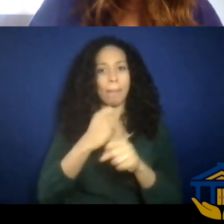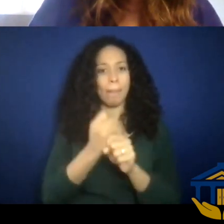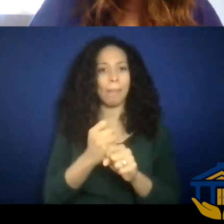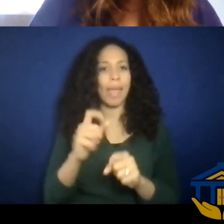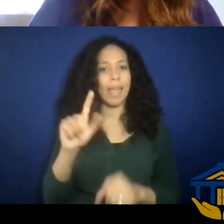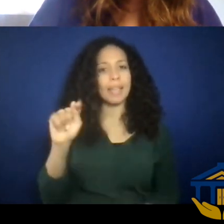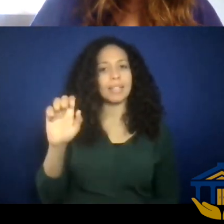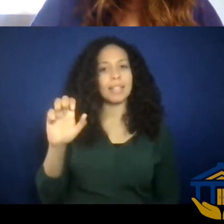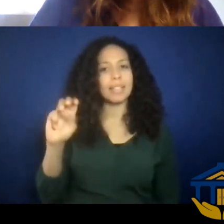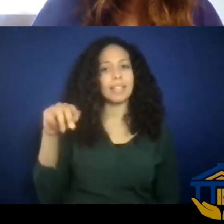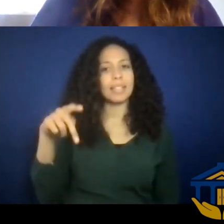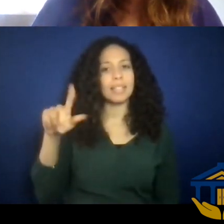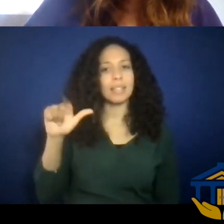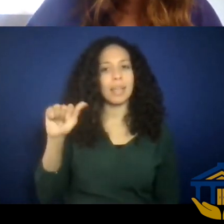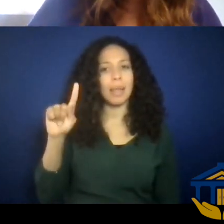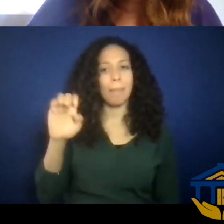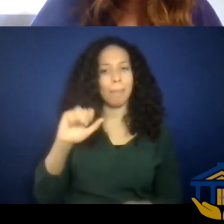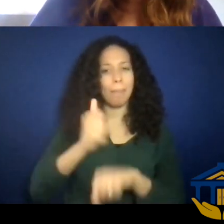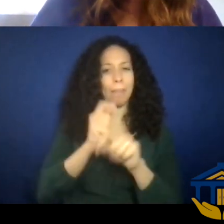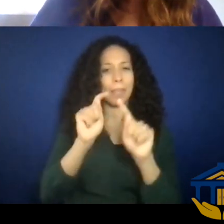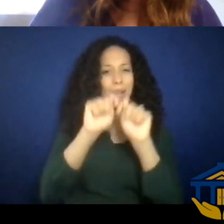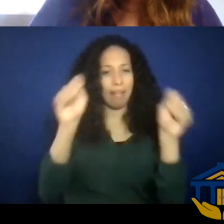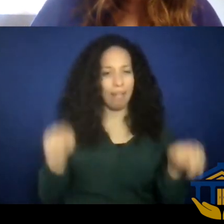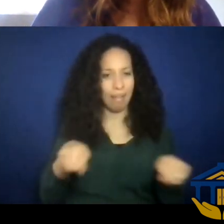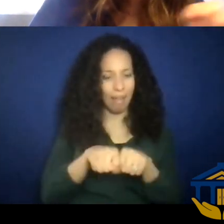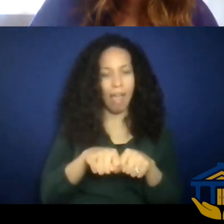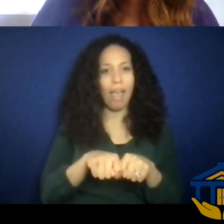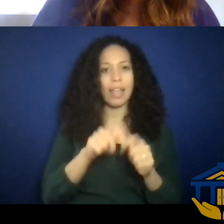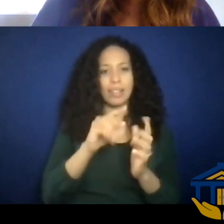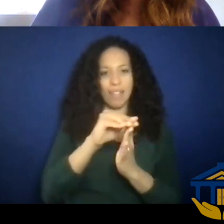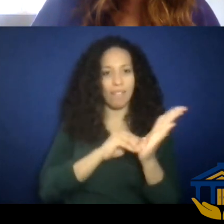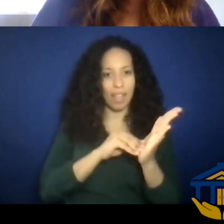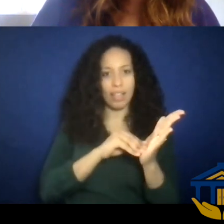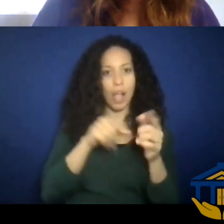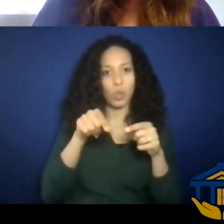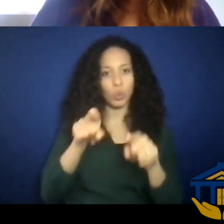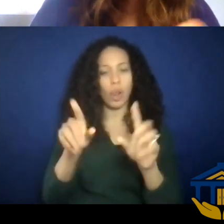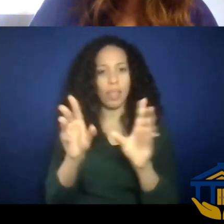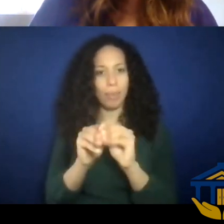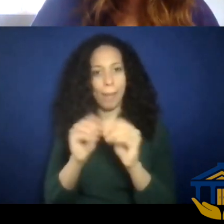and fill out, you know, the same every time. Like “what were my concerns?” “Were there any